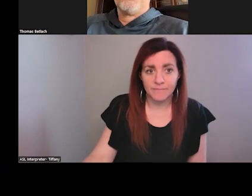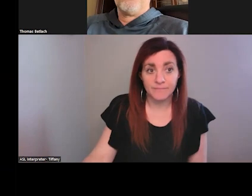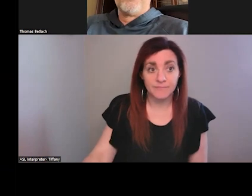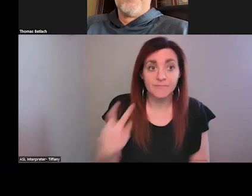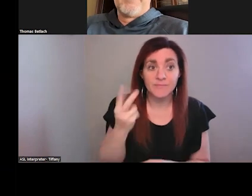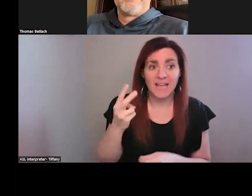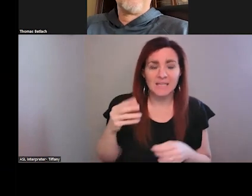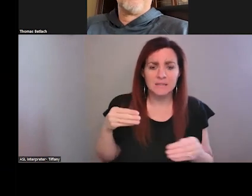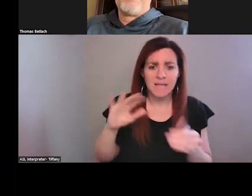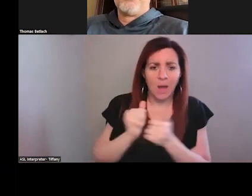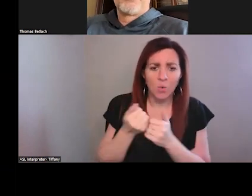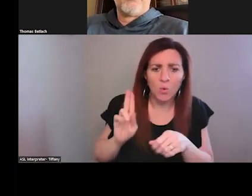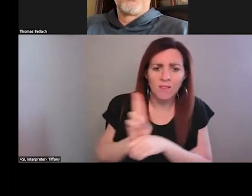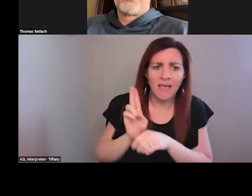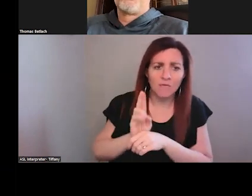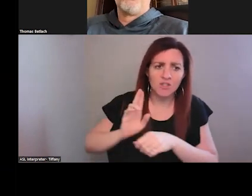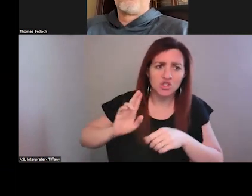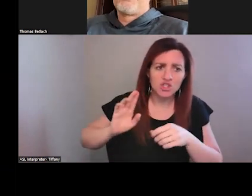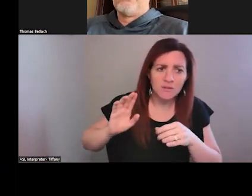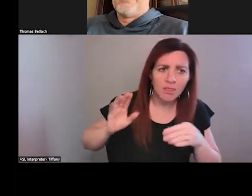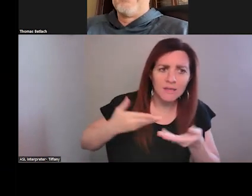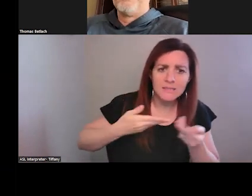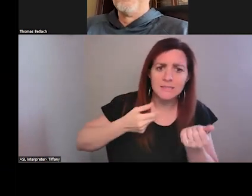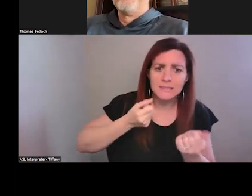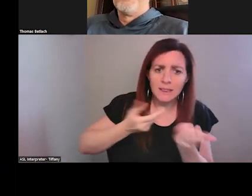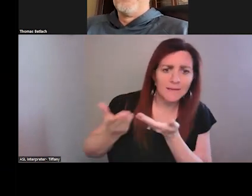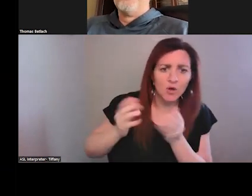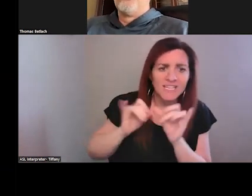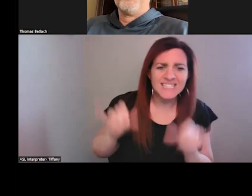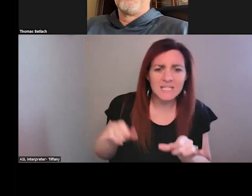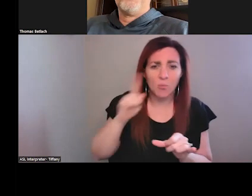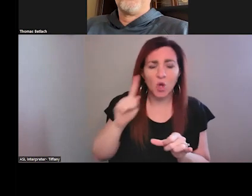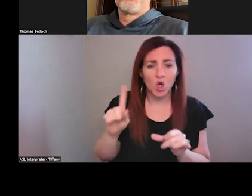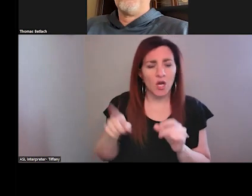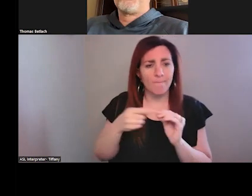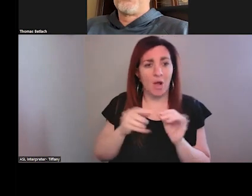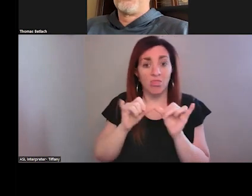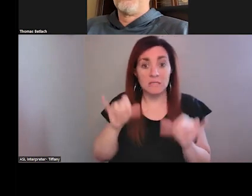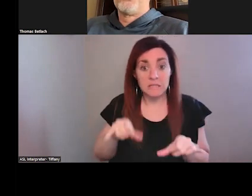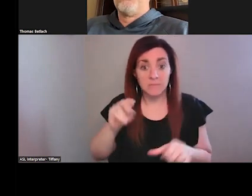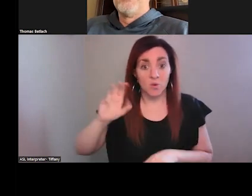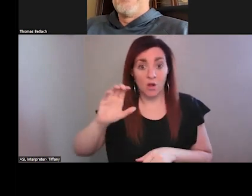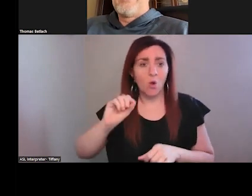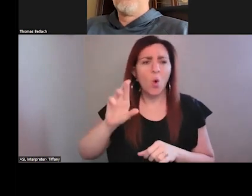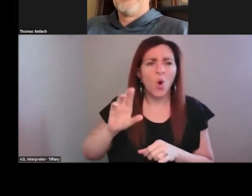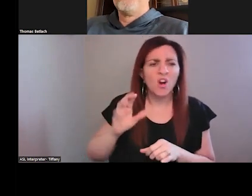WE HEARD ABOUT ALLIANCE IN NORTH CAROLINA. HOW CAN